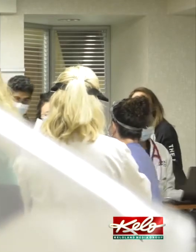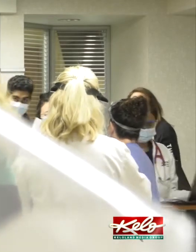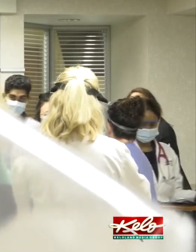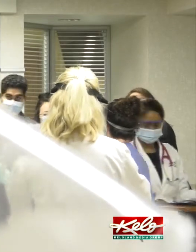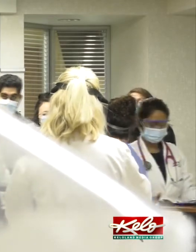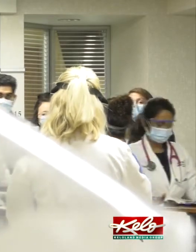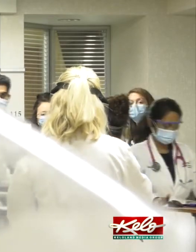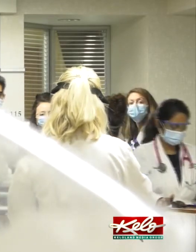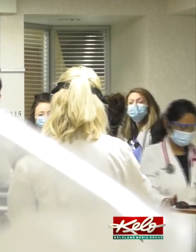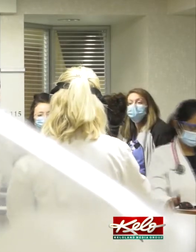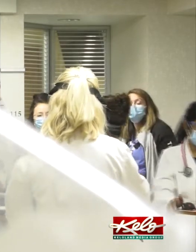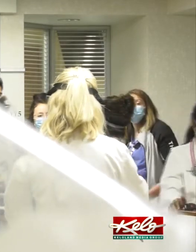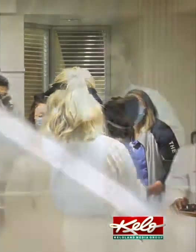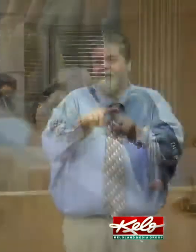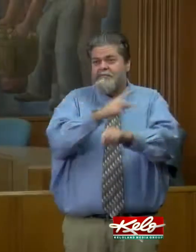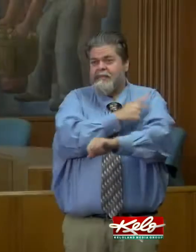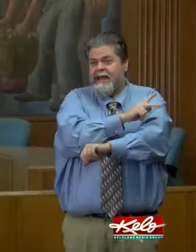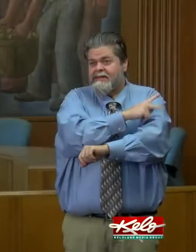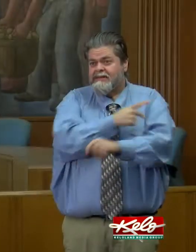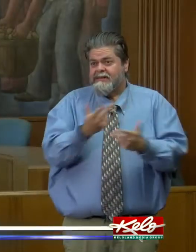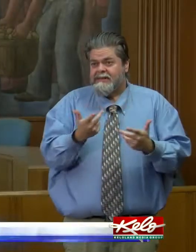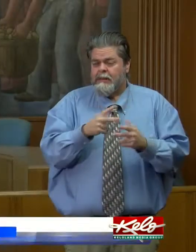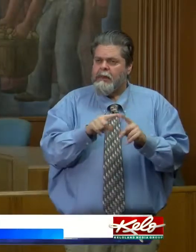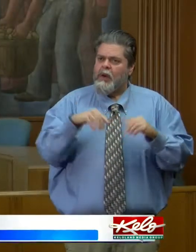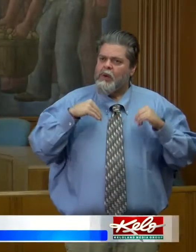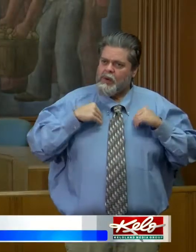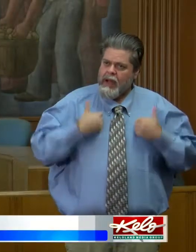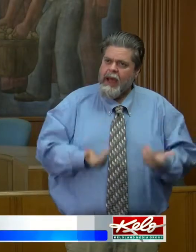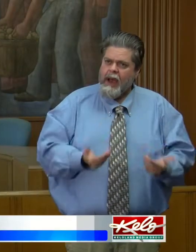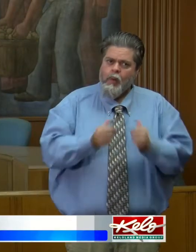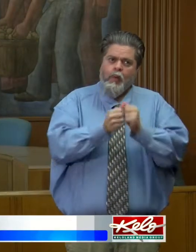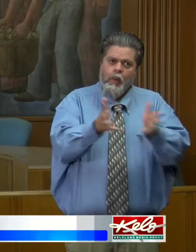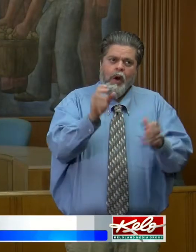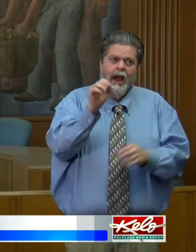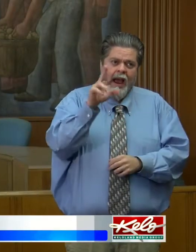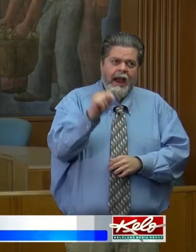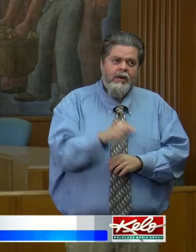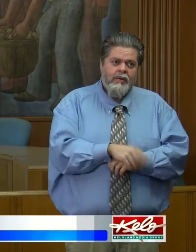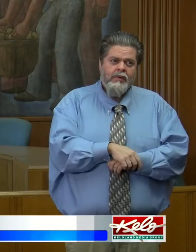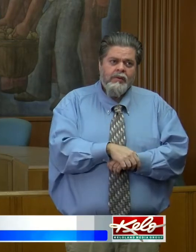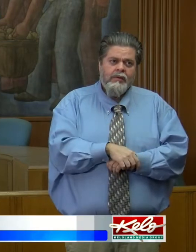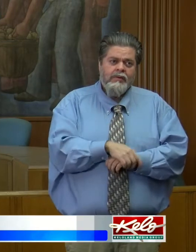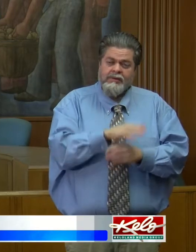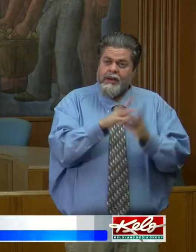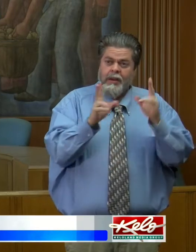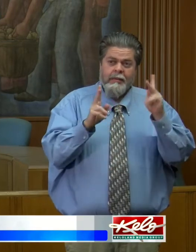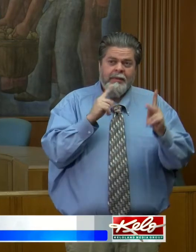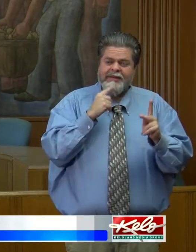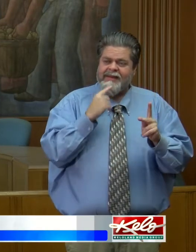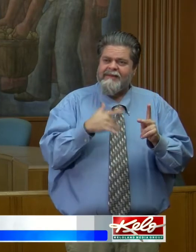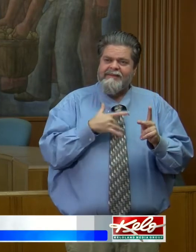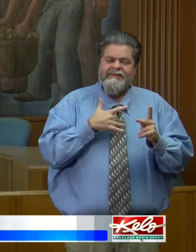BOTH AVERA AND SANFORD SAY THEIR STAFF ARE BECOMING INCREASINGLY STRESSED. "THEY'RE TIRED THEY'RE WEARY,